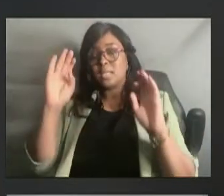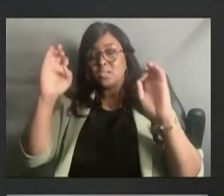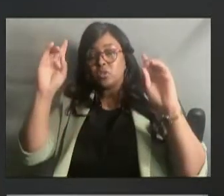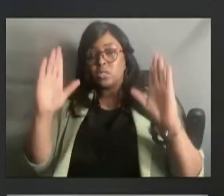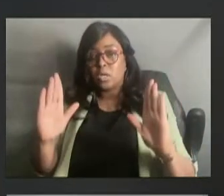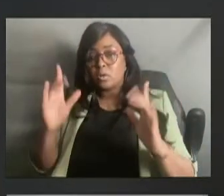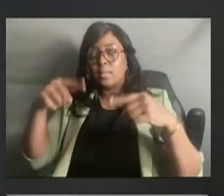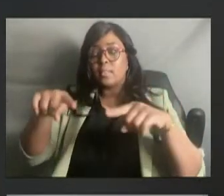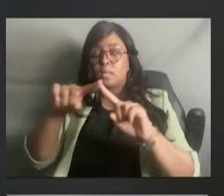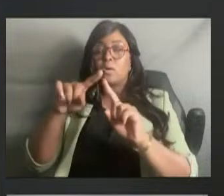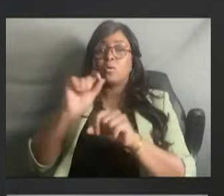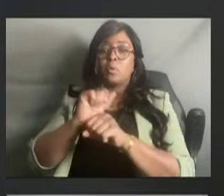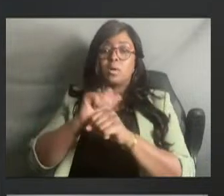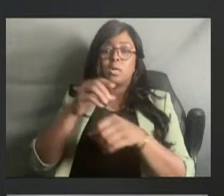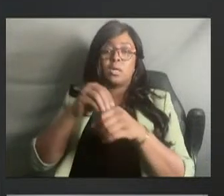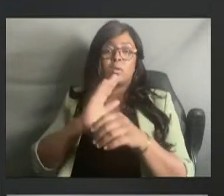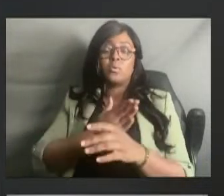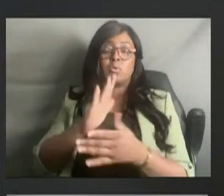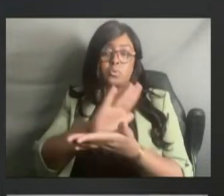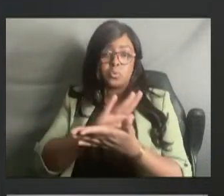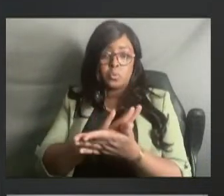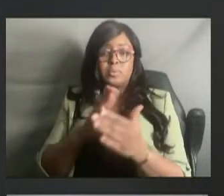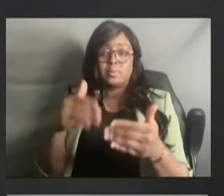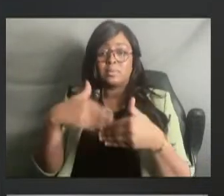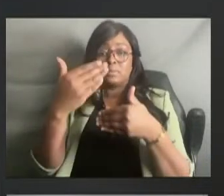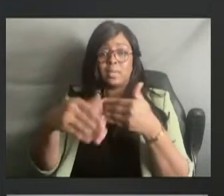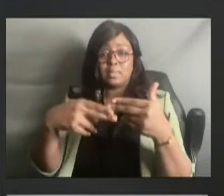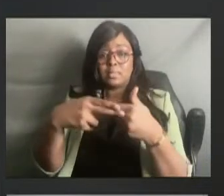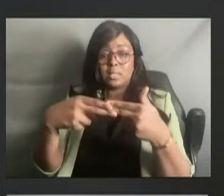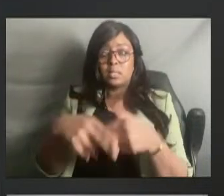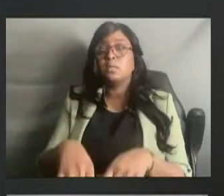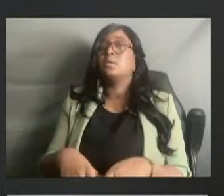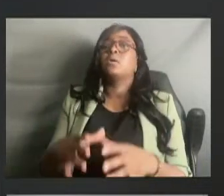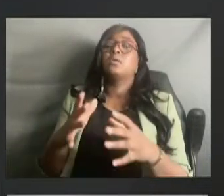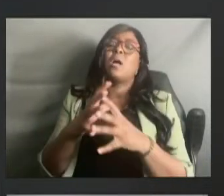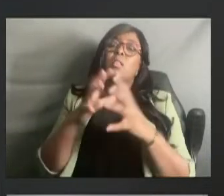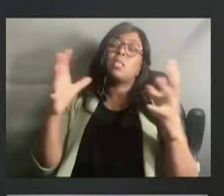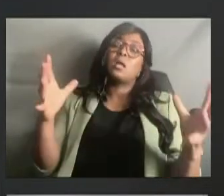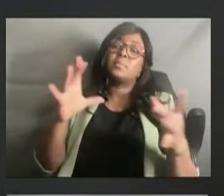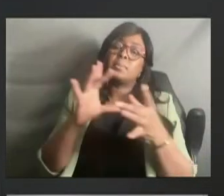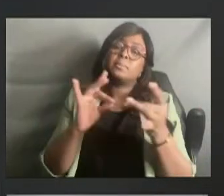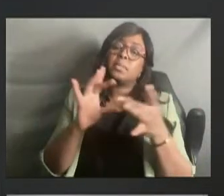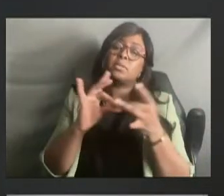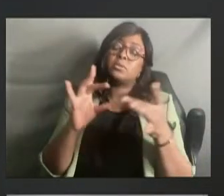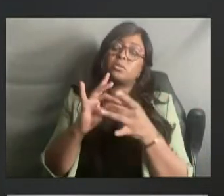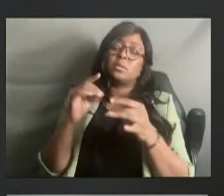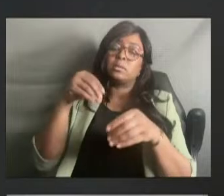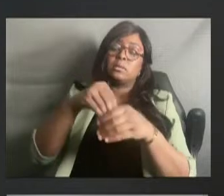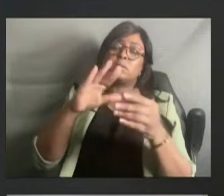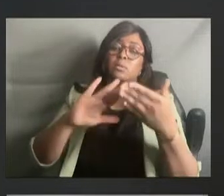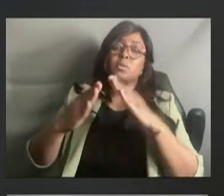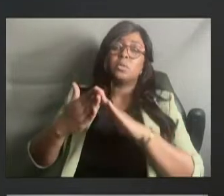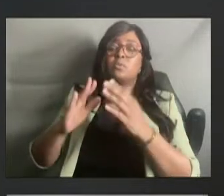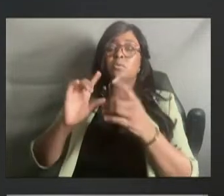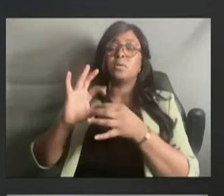incentivized program to support fantastic educators who are working in our schools. Please